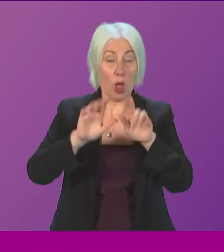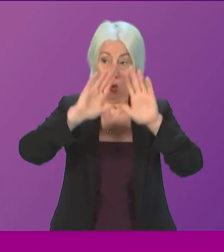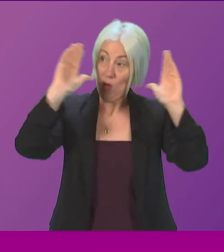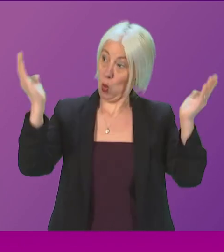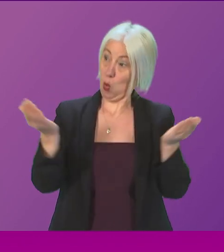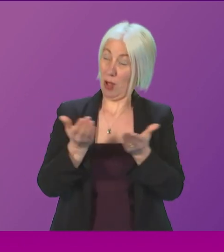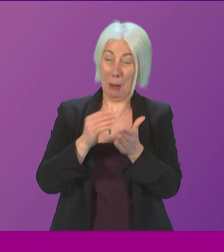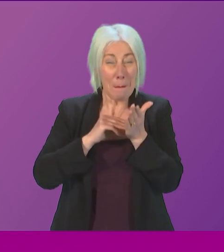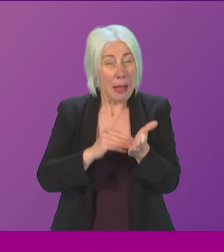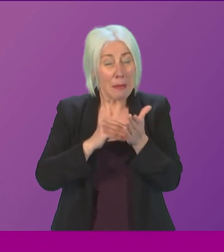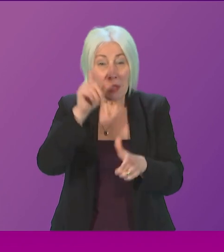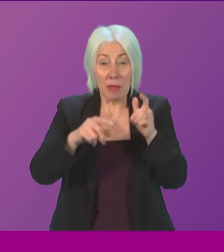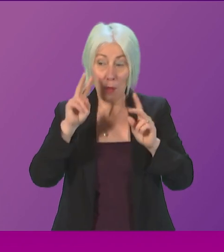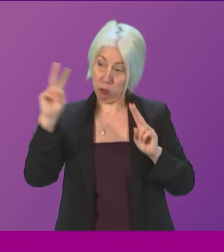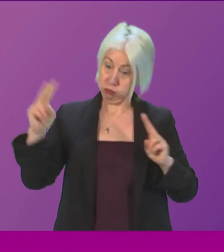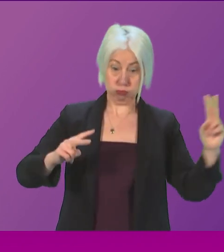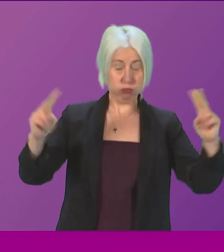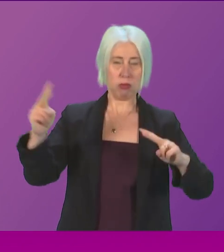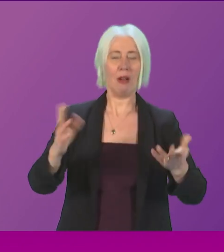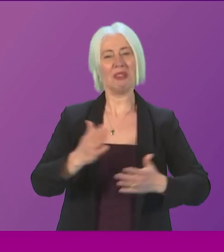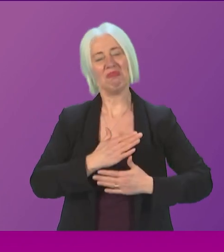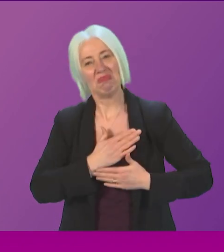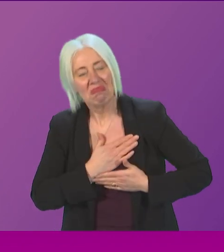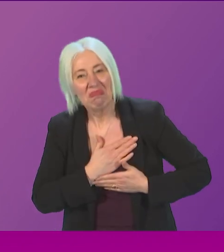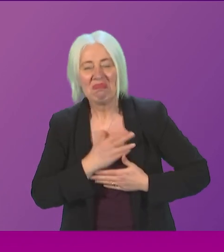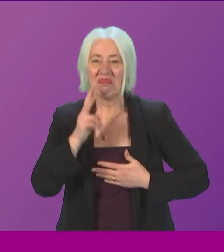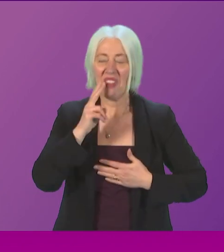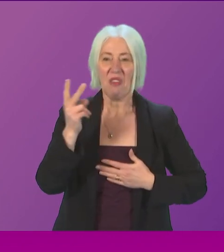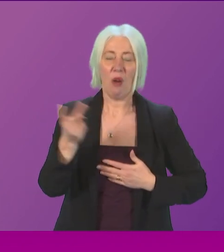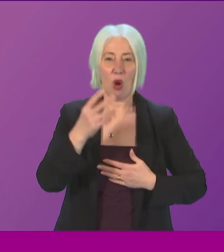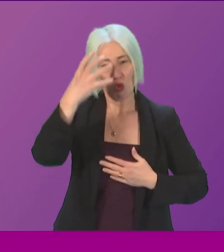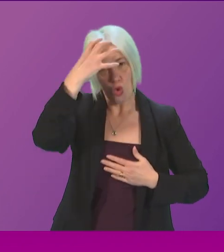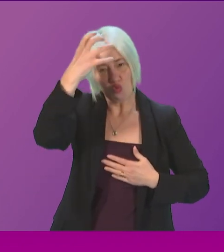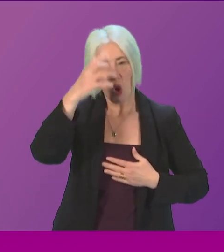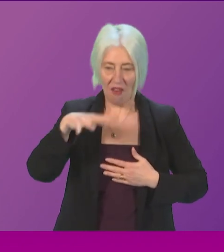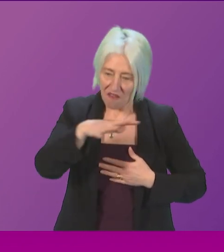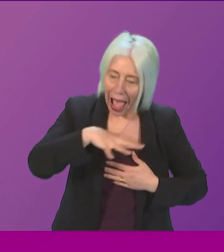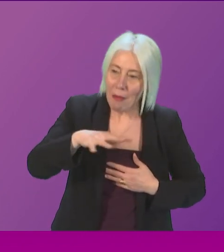Millions around the world watched with great affection for our royal family and our country.